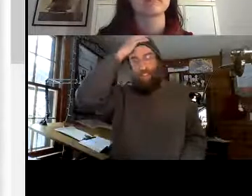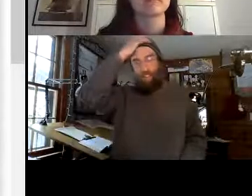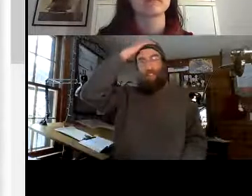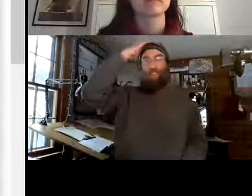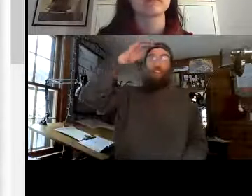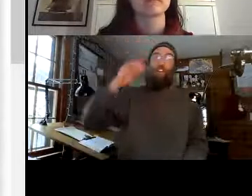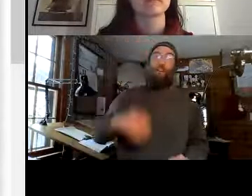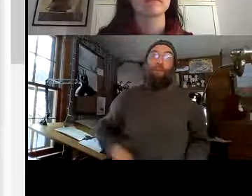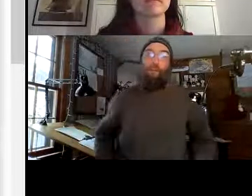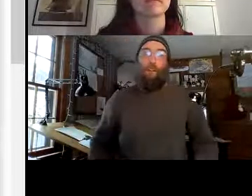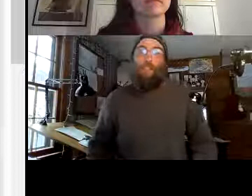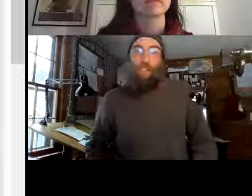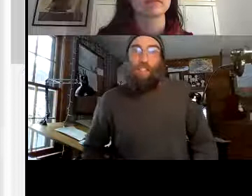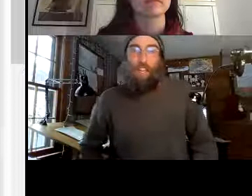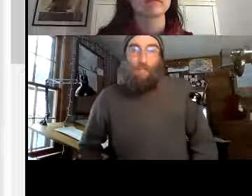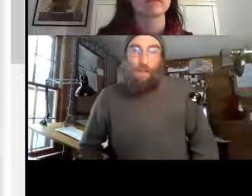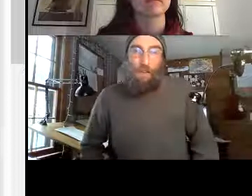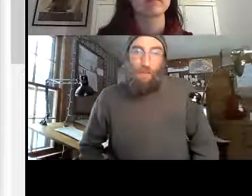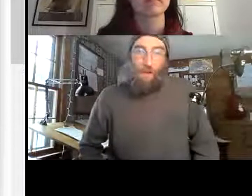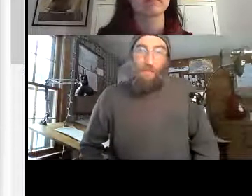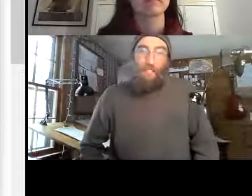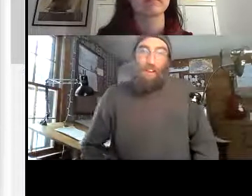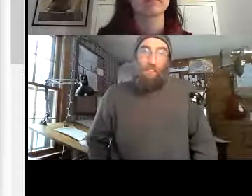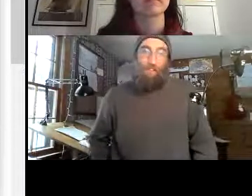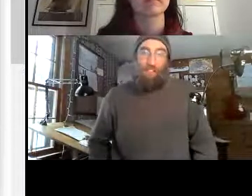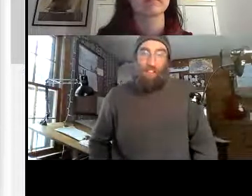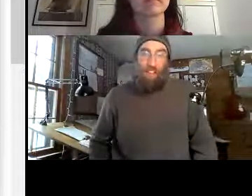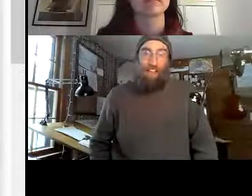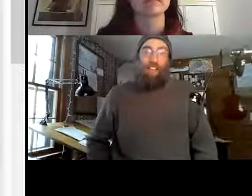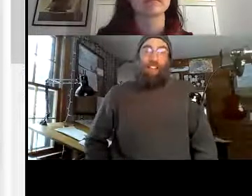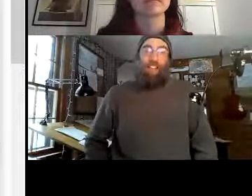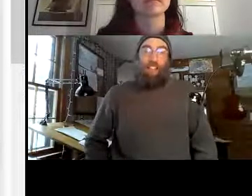chose here, to show of course in Freeman Colby's regiment out in the field,